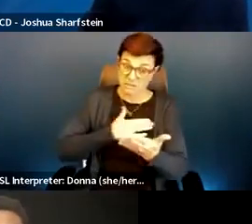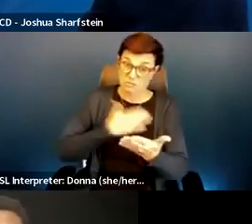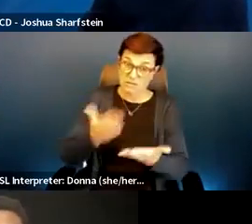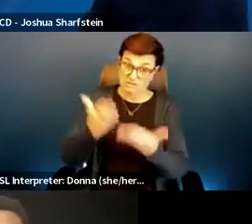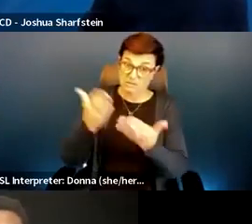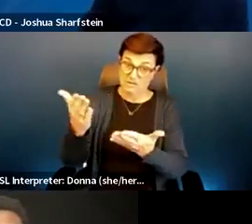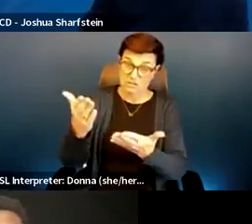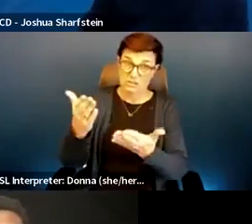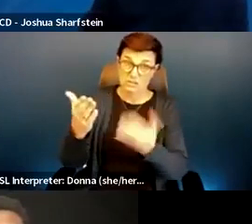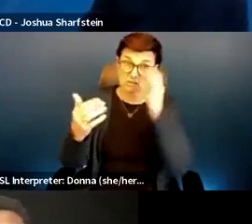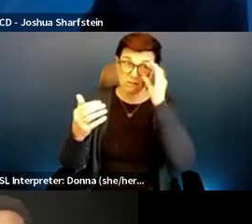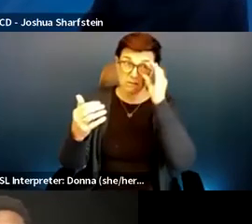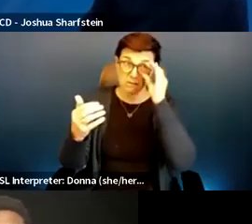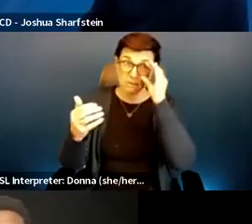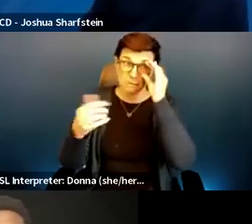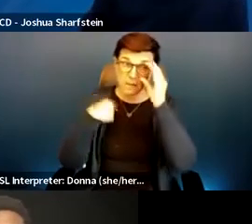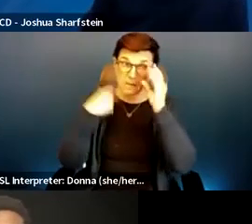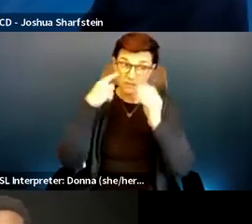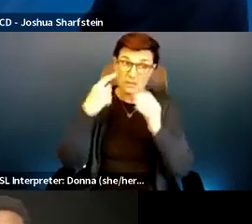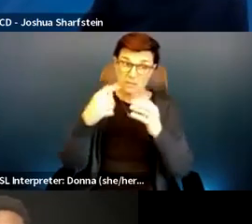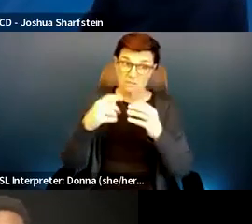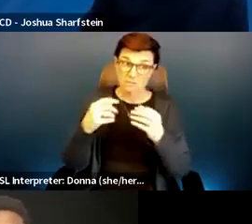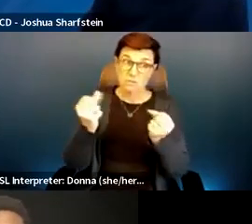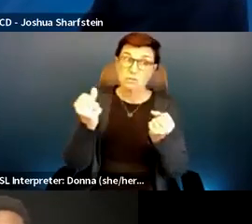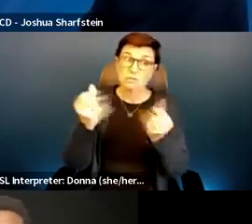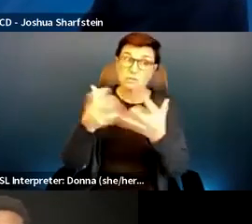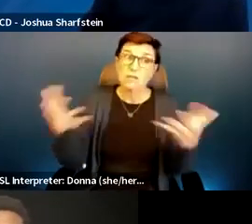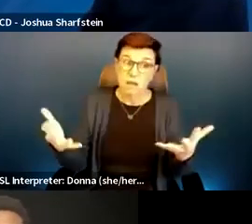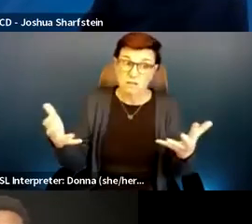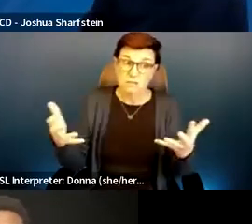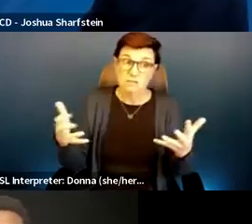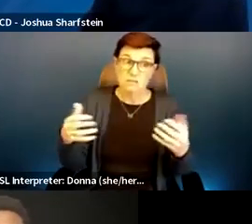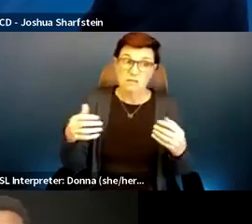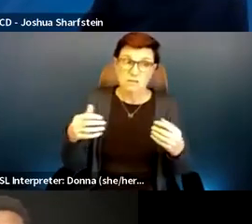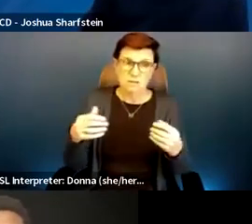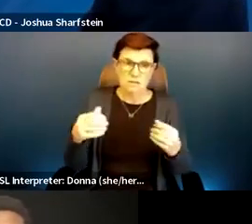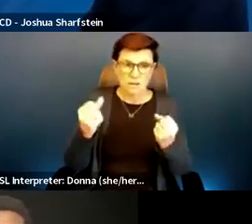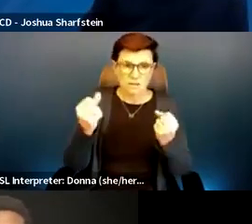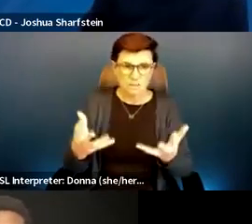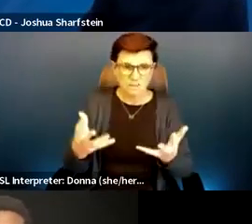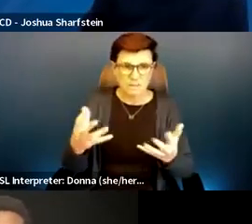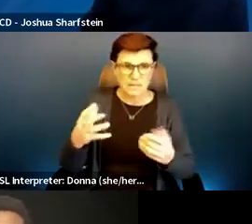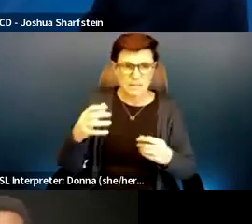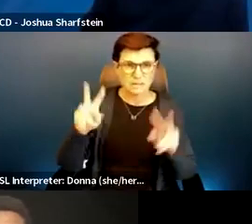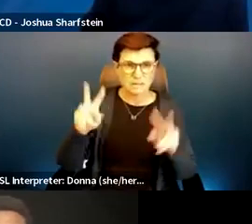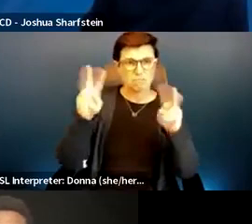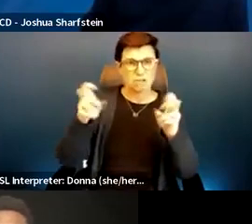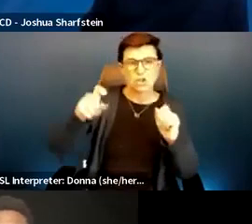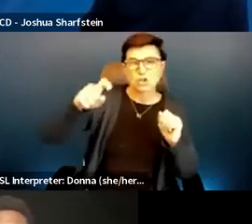I think that there is a lot of very strong shoulds in the recommendations that I'm questioning. I'm going to be frank.